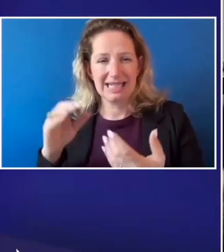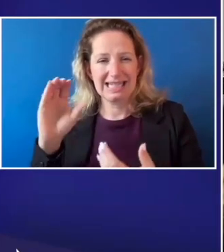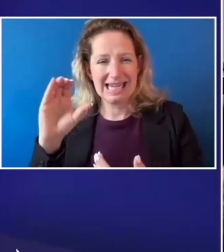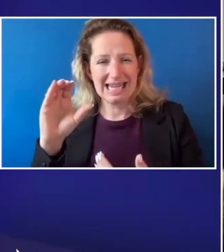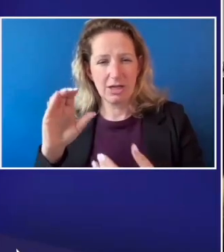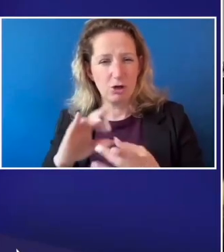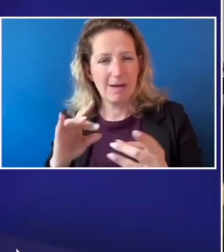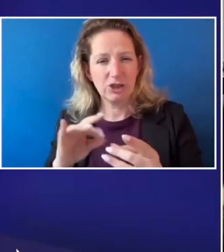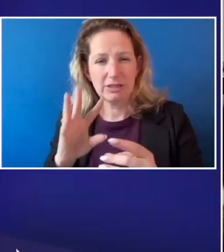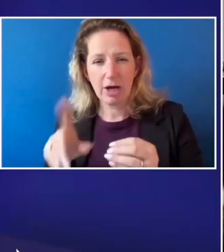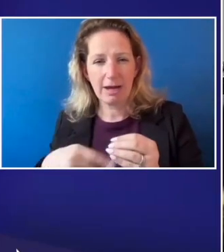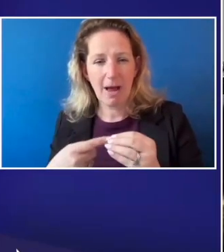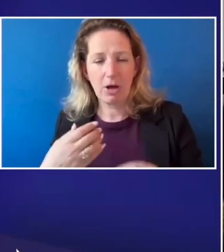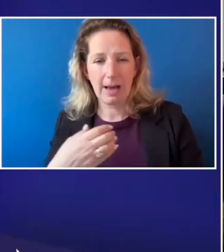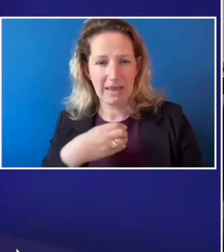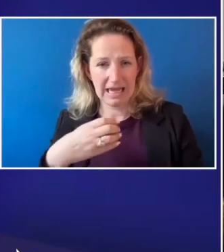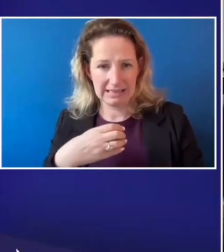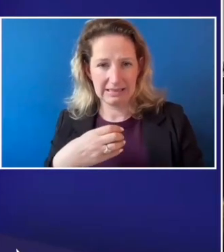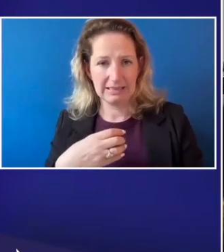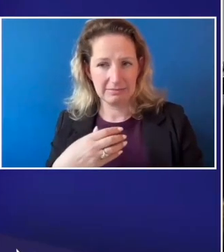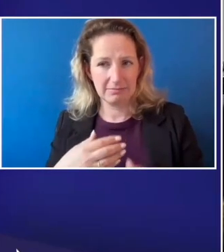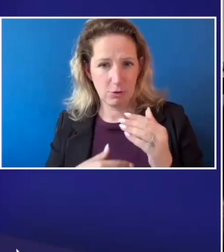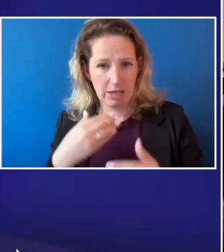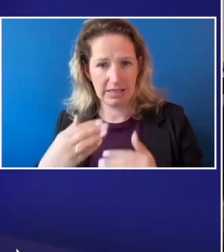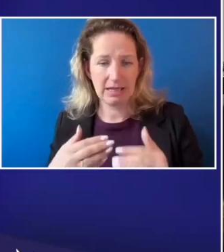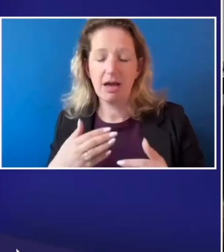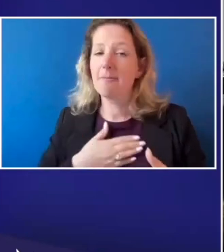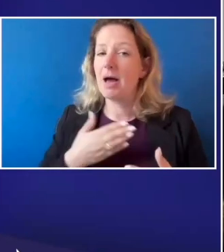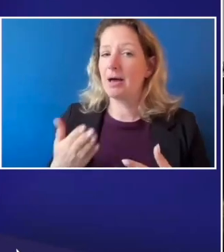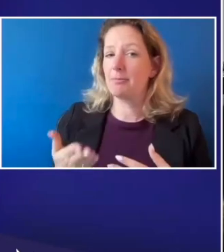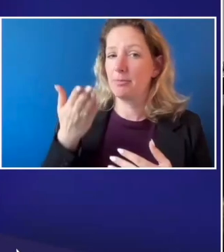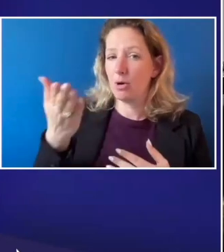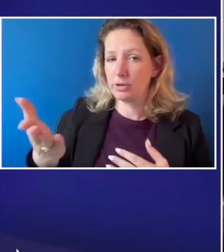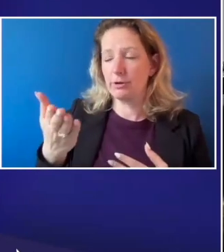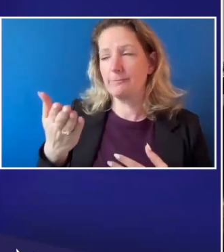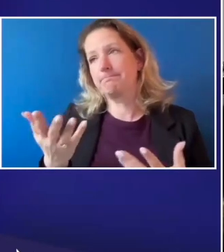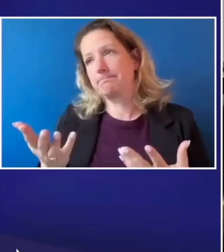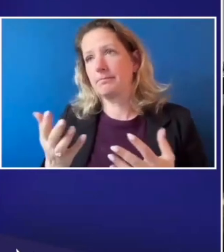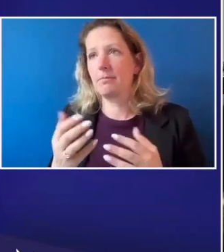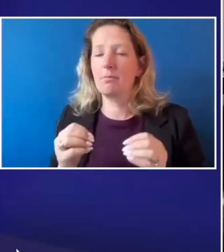But I like to, my suggestion for you is to create a more detailed process